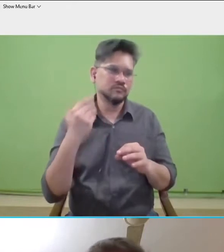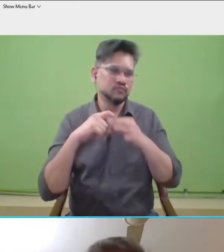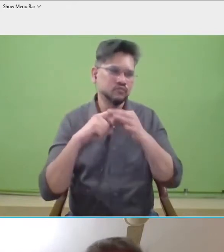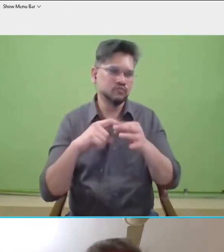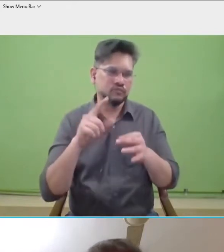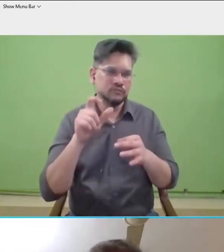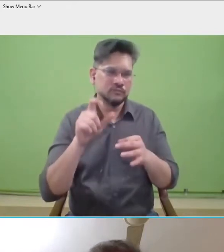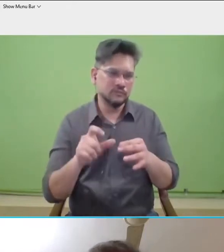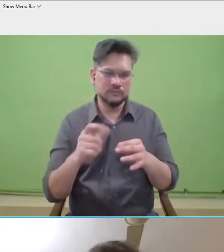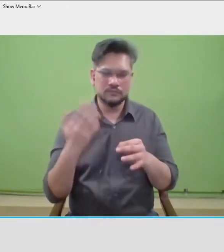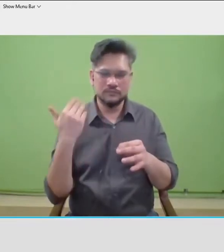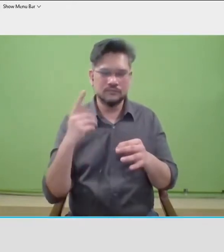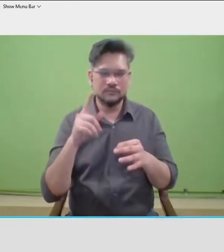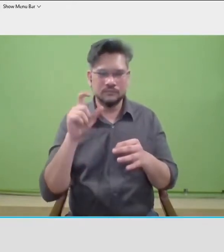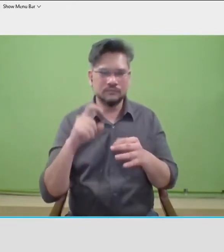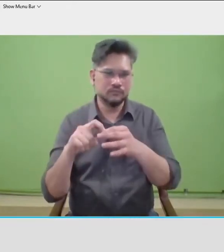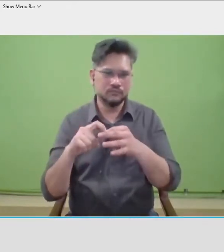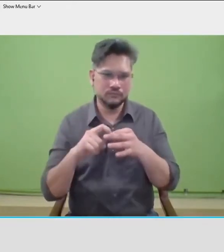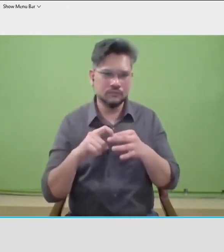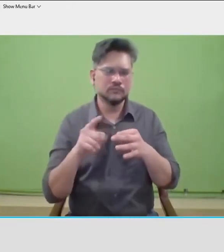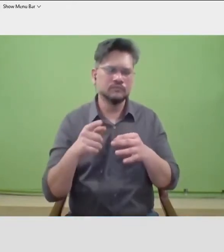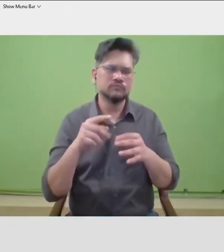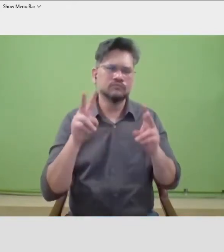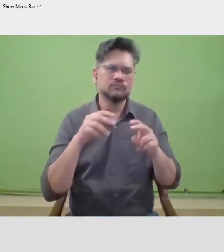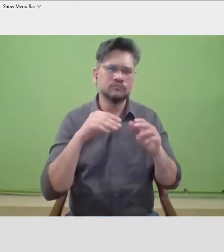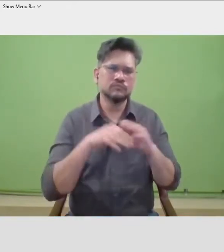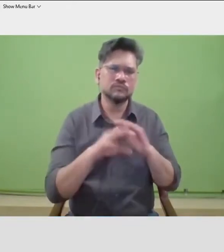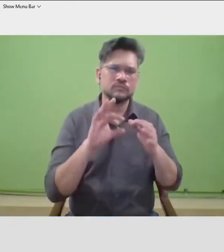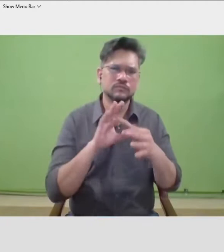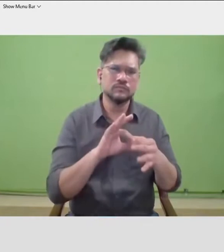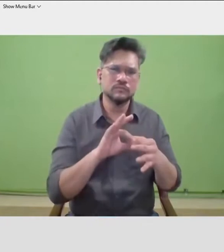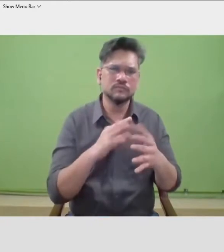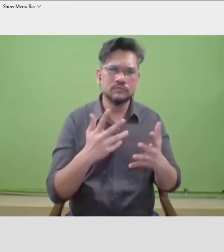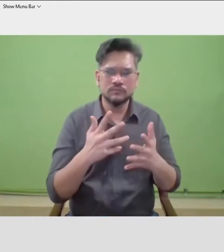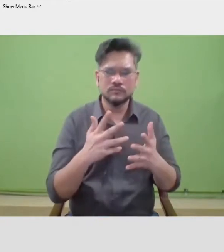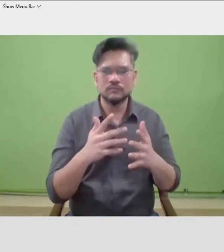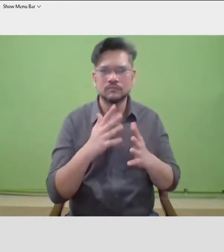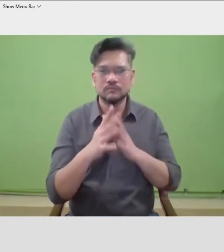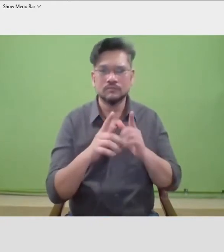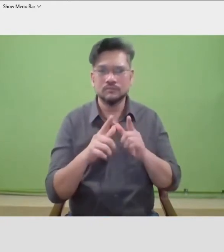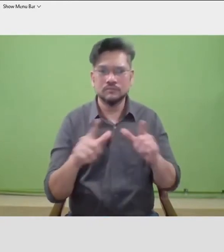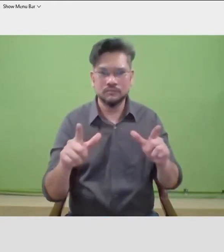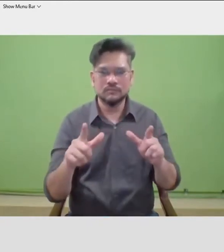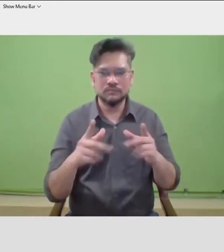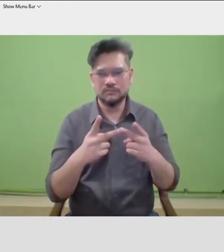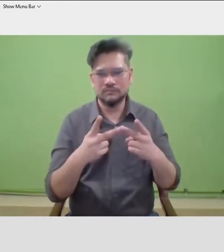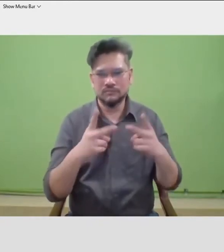the days about you know sign language variation within India itself